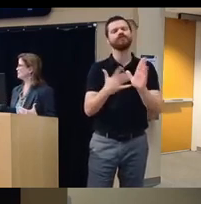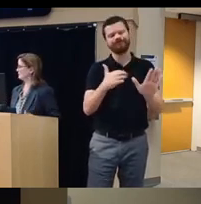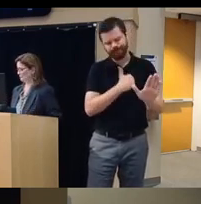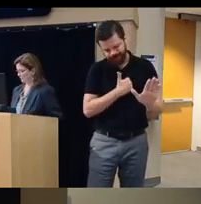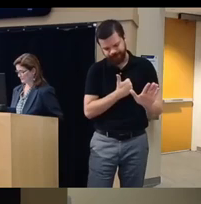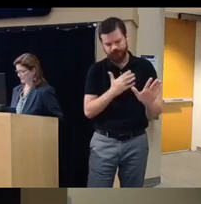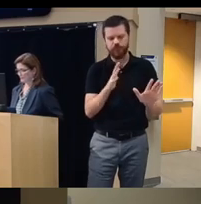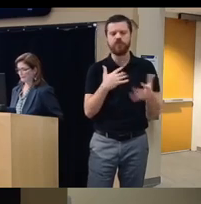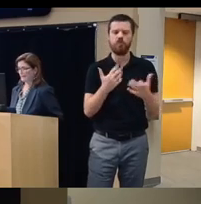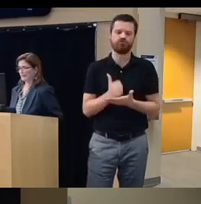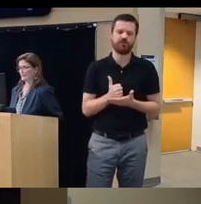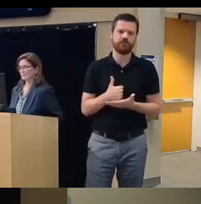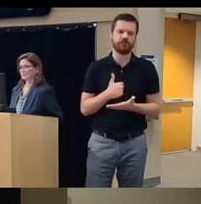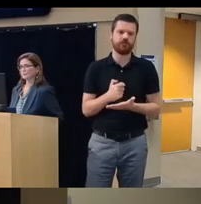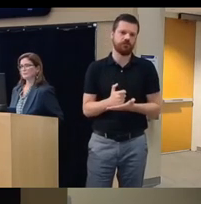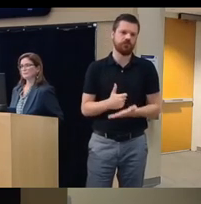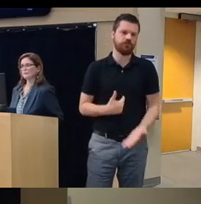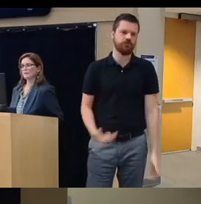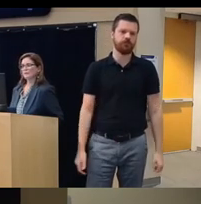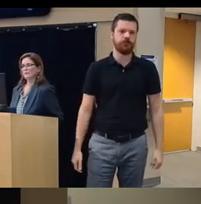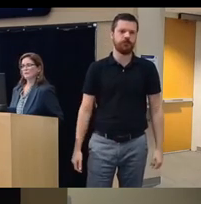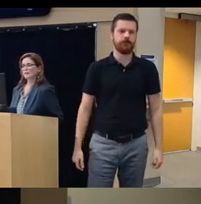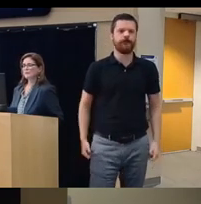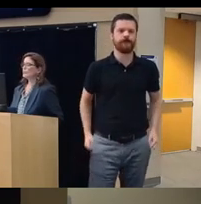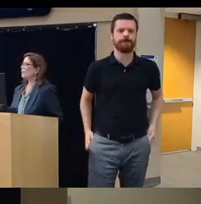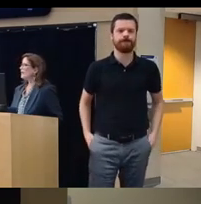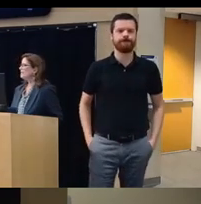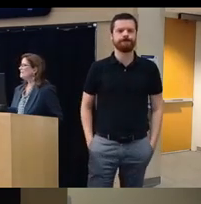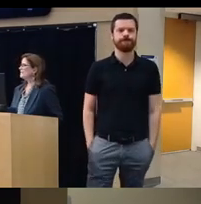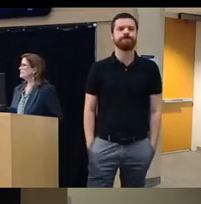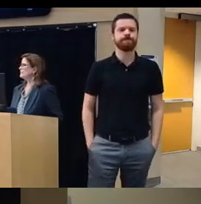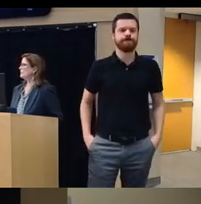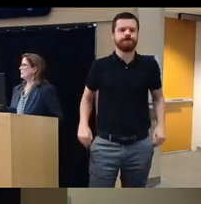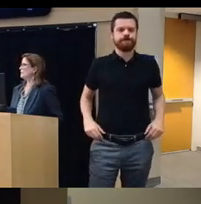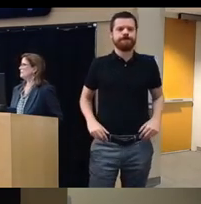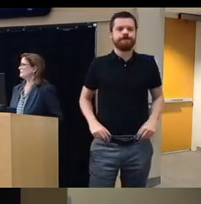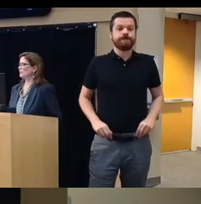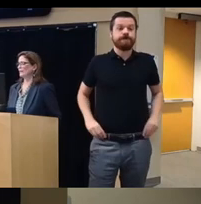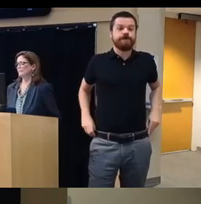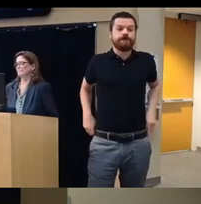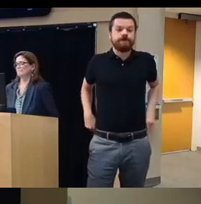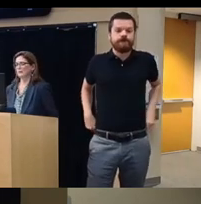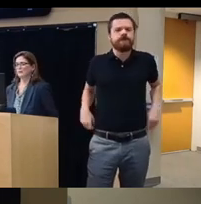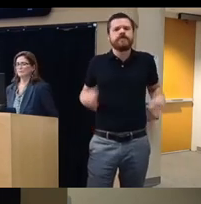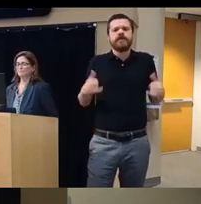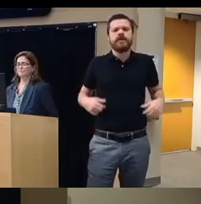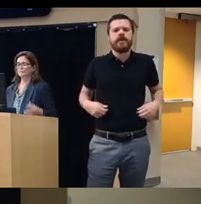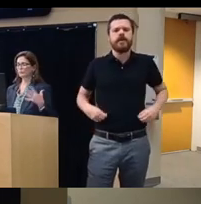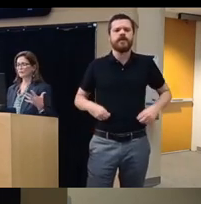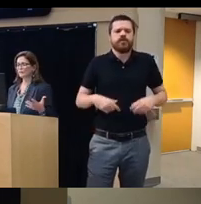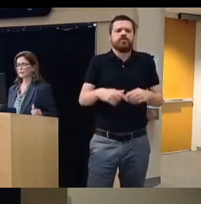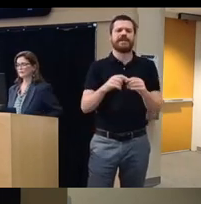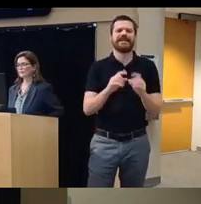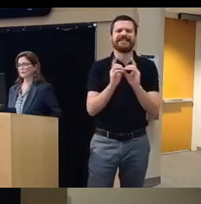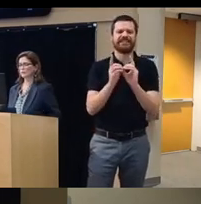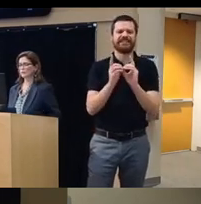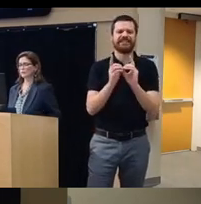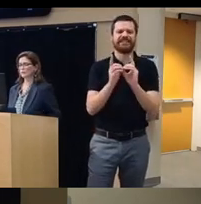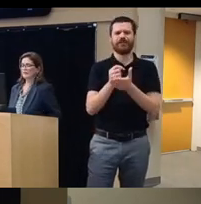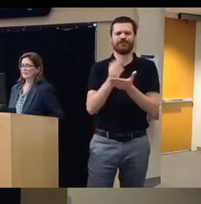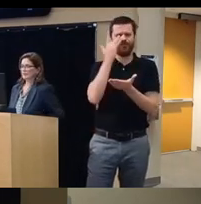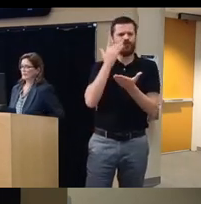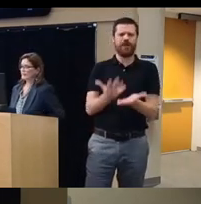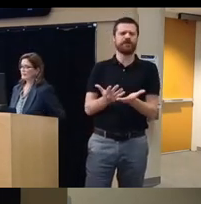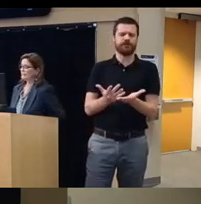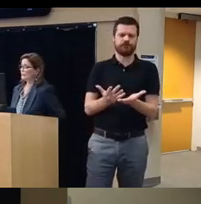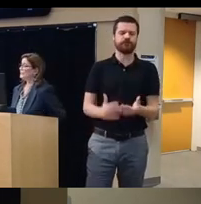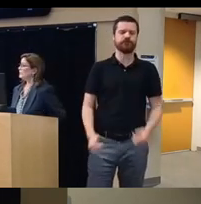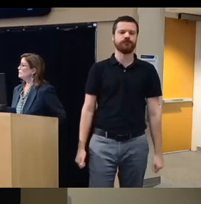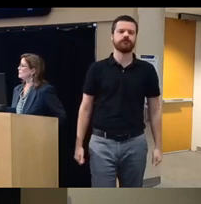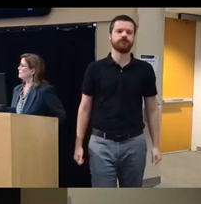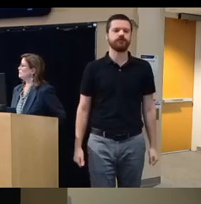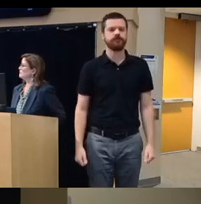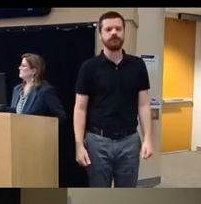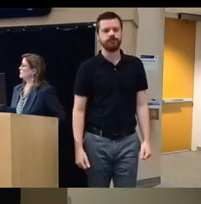treatment uh so why digital therapies like why um why even do this so basically we know from